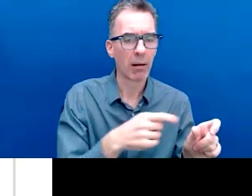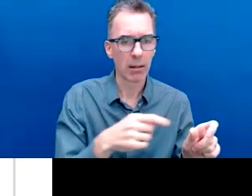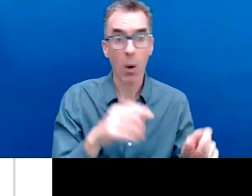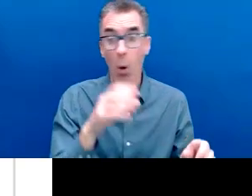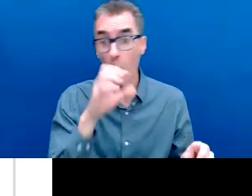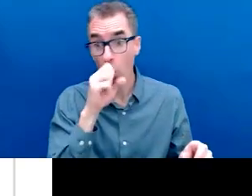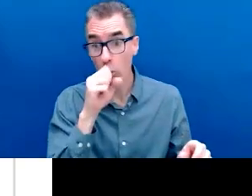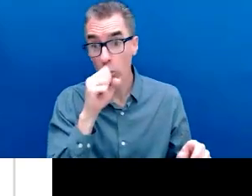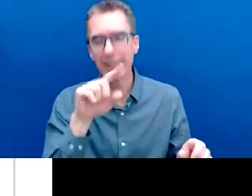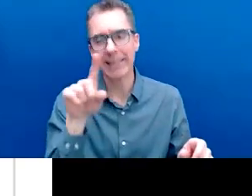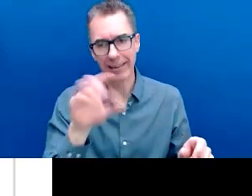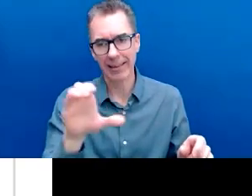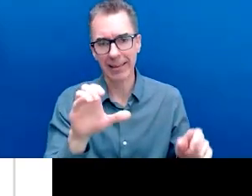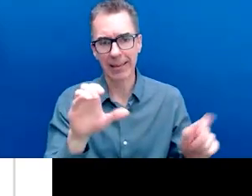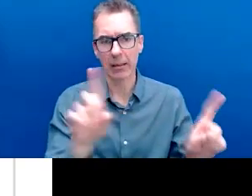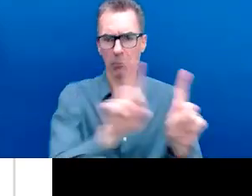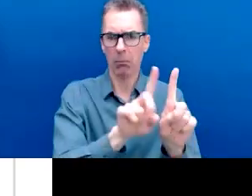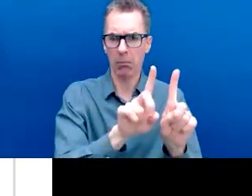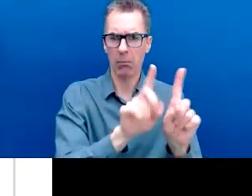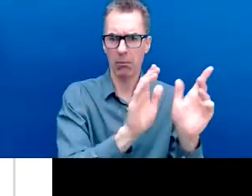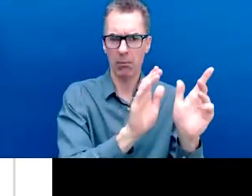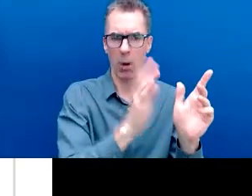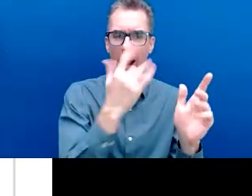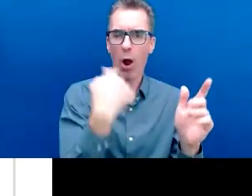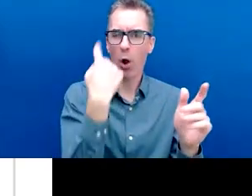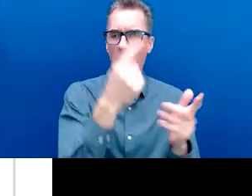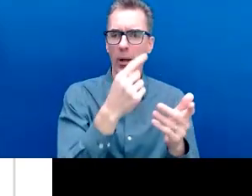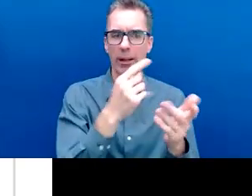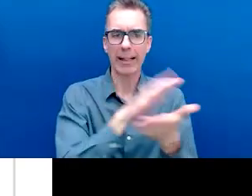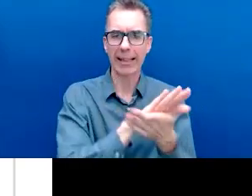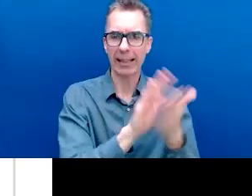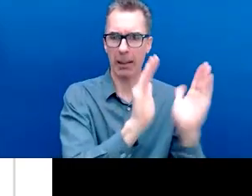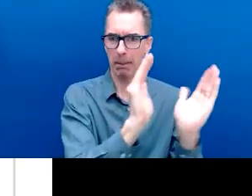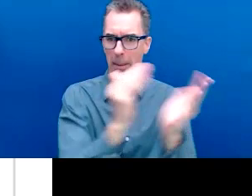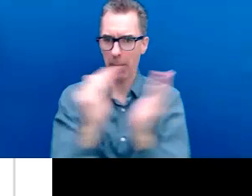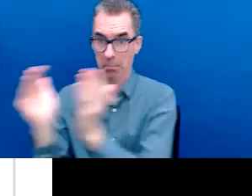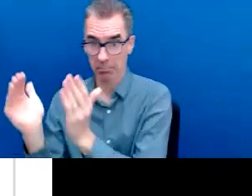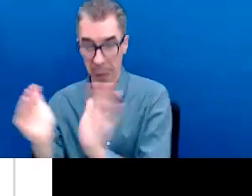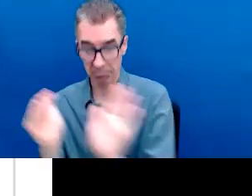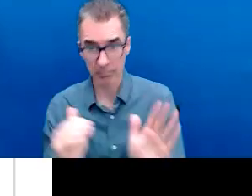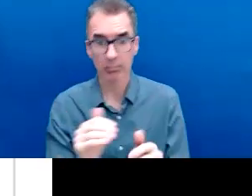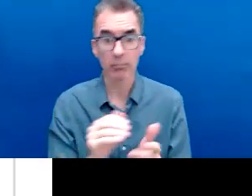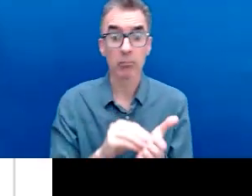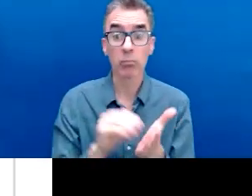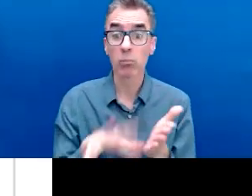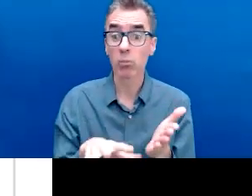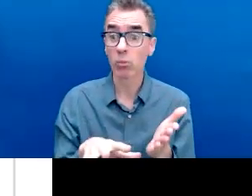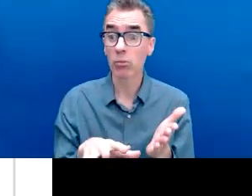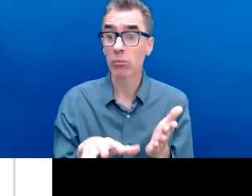And I just compared those two because it's the it looks a lot cleaner. For all students, there's a bit of a a bump up,